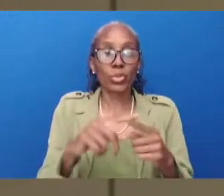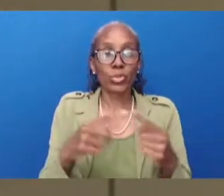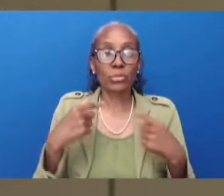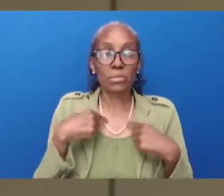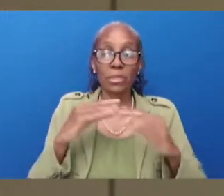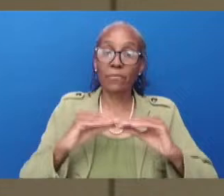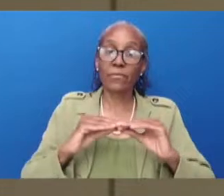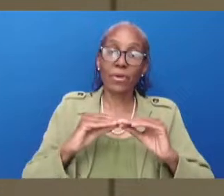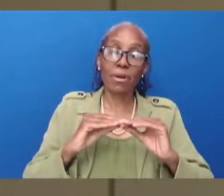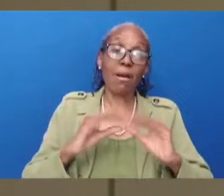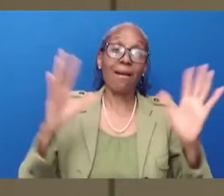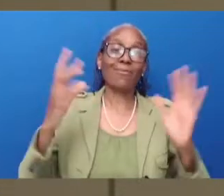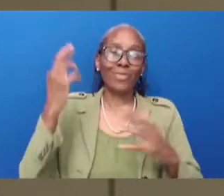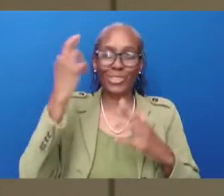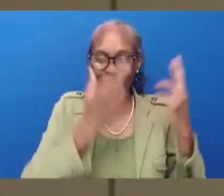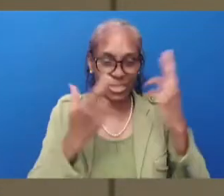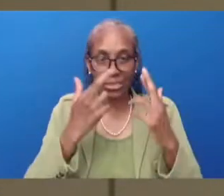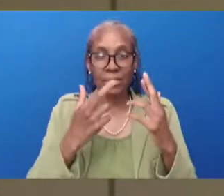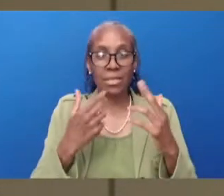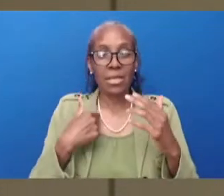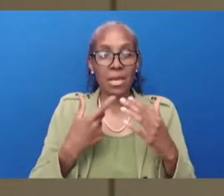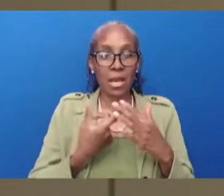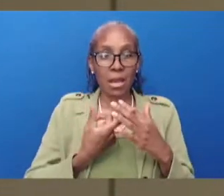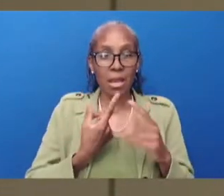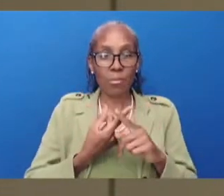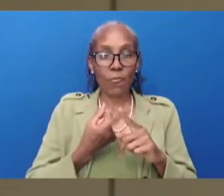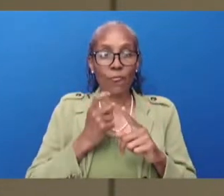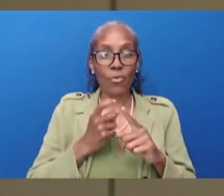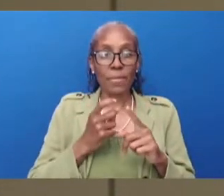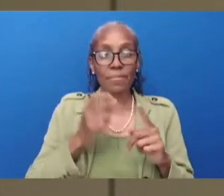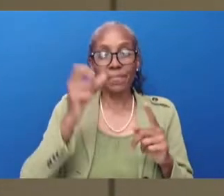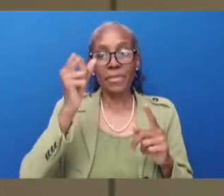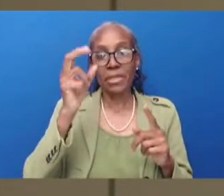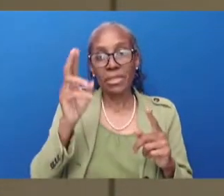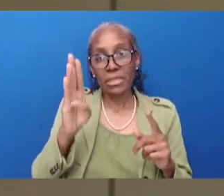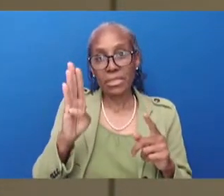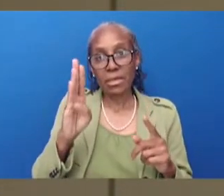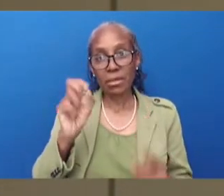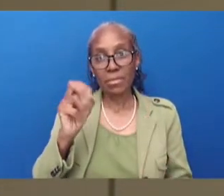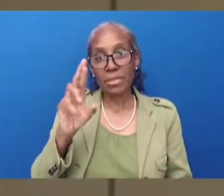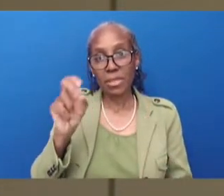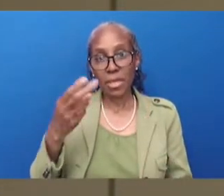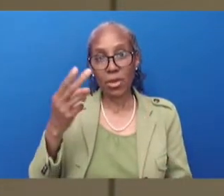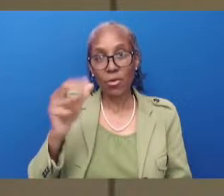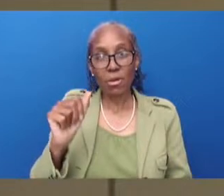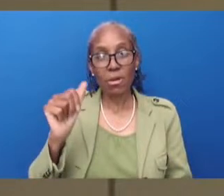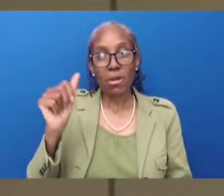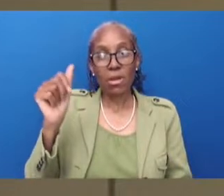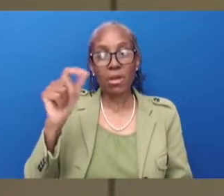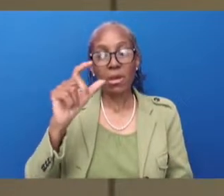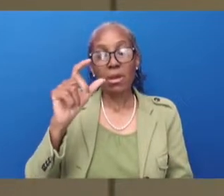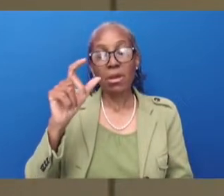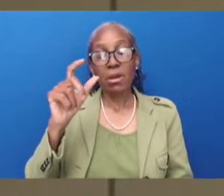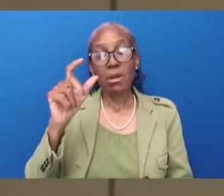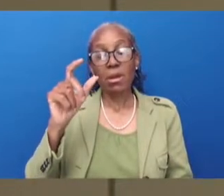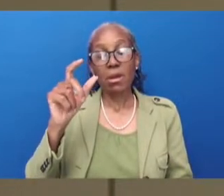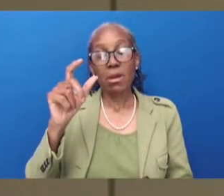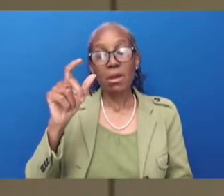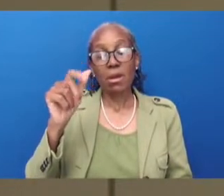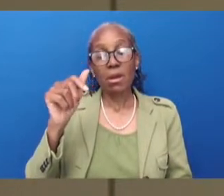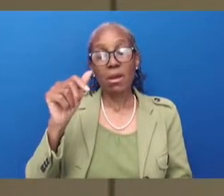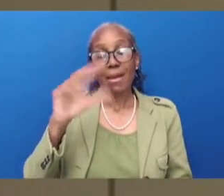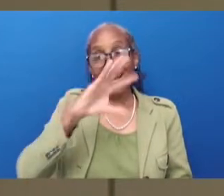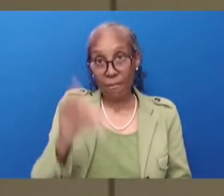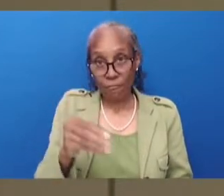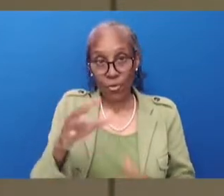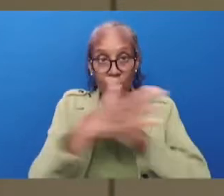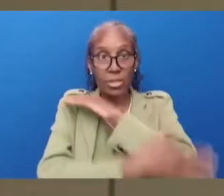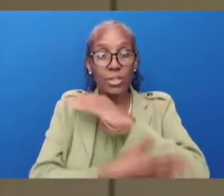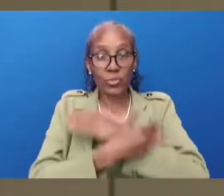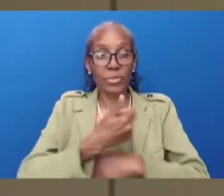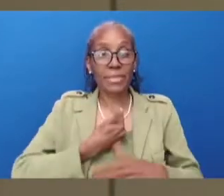COMMISSIONERS FOR ACKNOWLEDGING